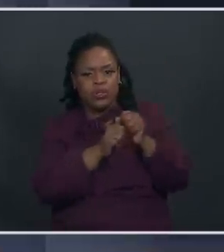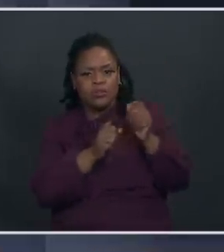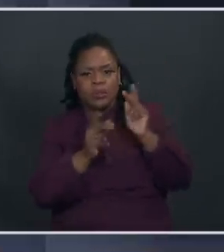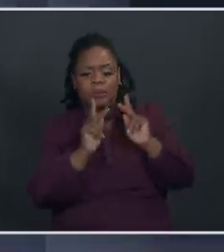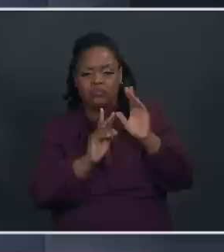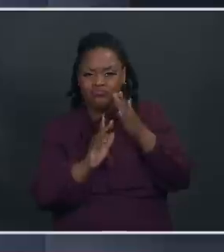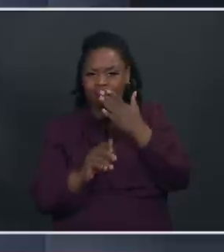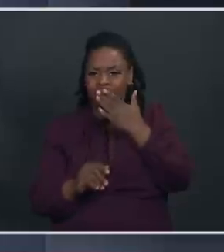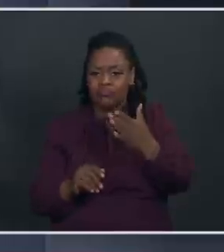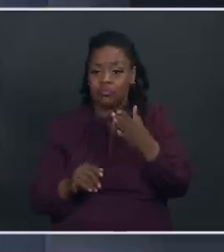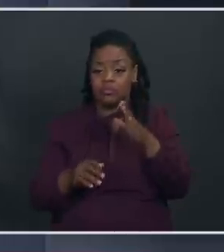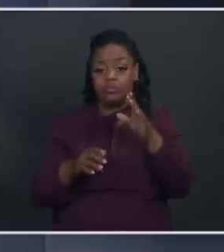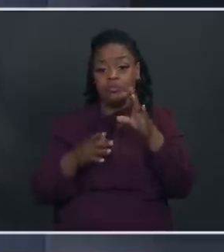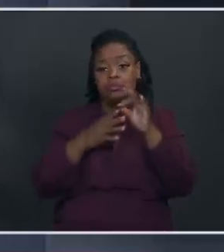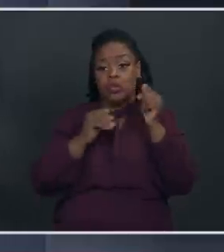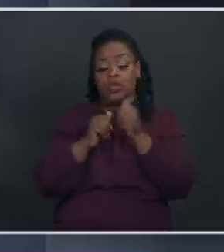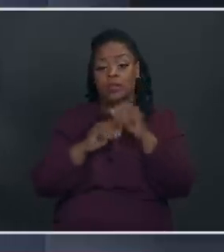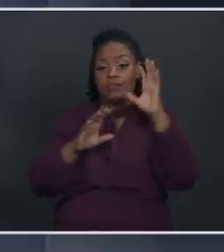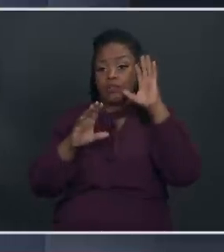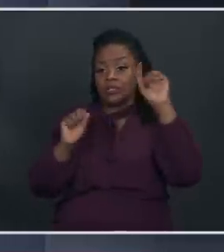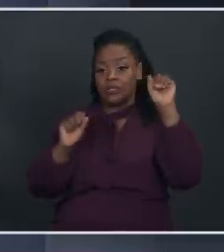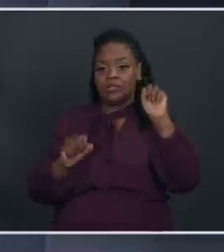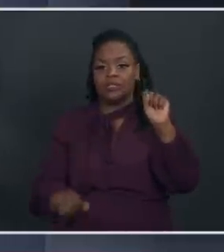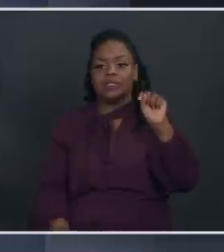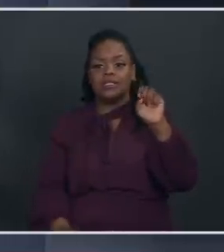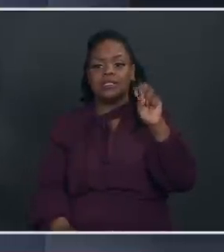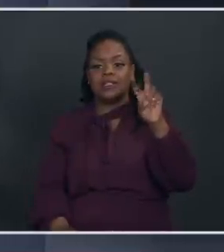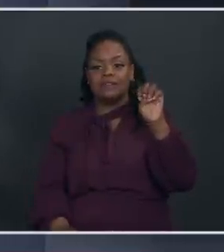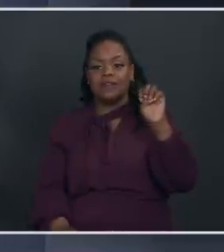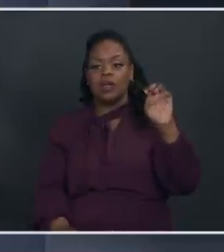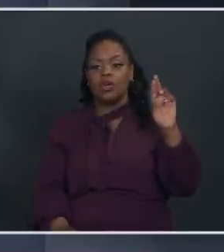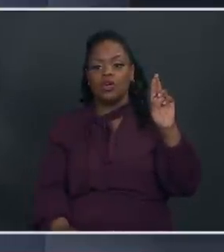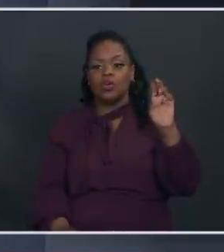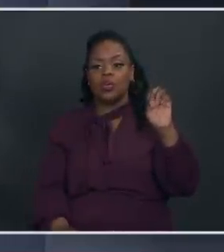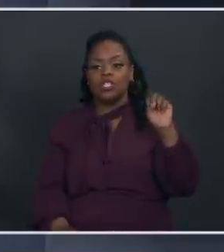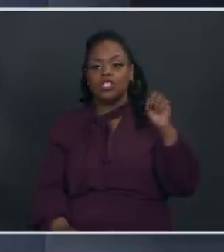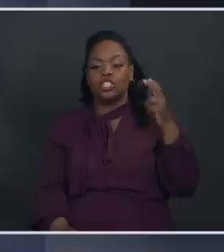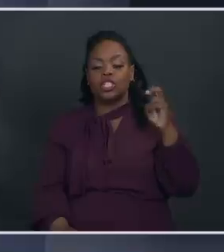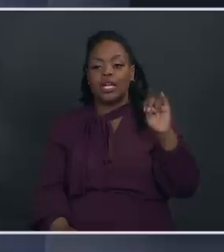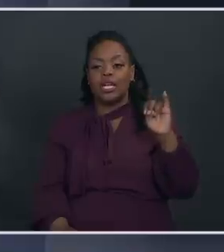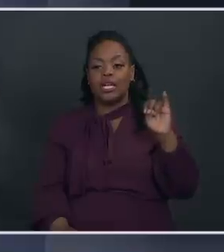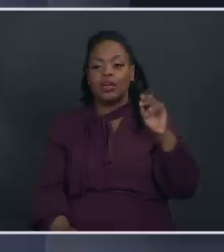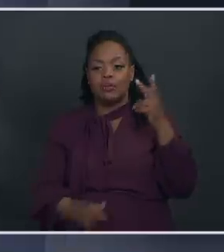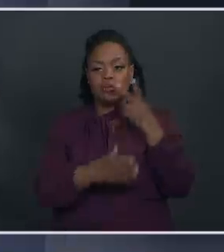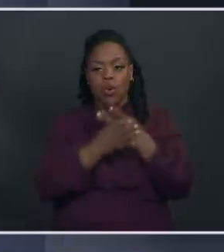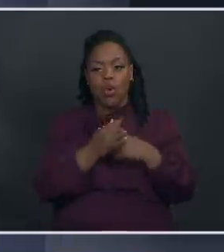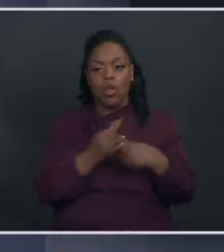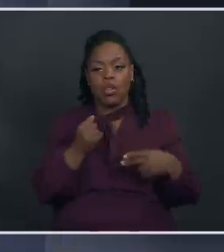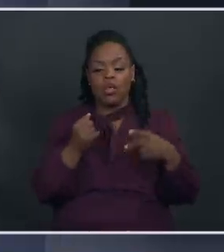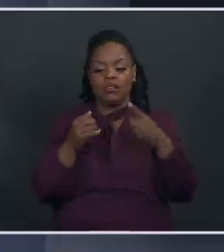and Office of Legislative Affairs Director Louisa Terrell are quarterbacking the team's broader legislative outreach